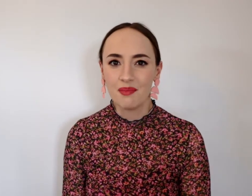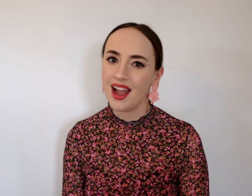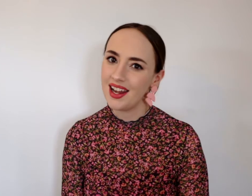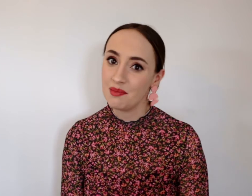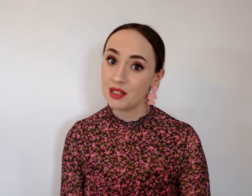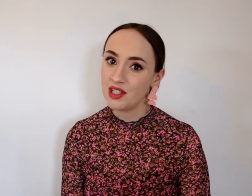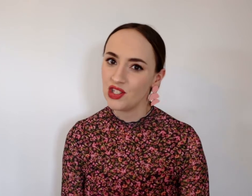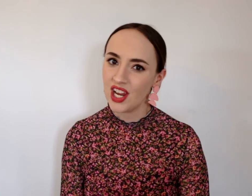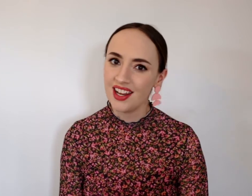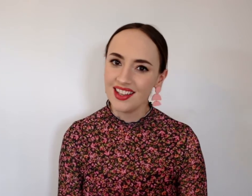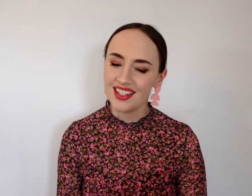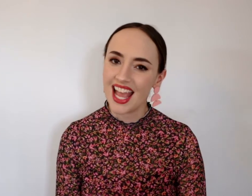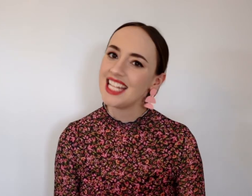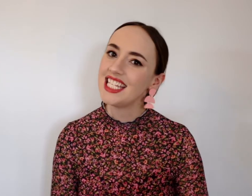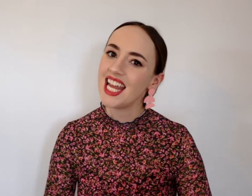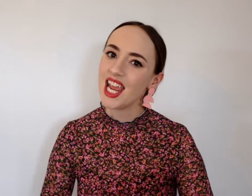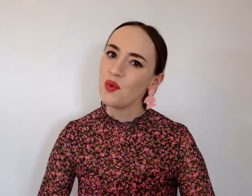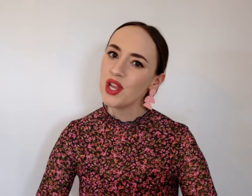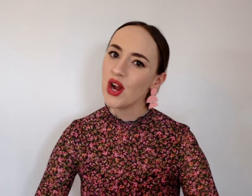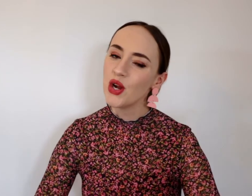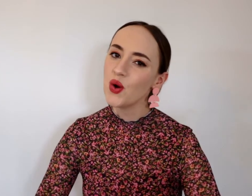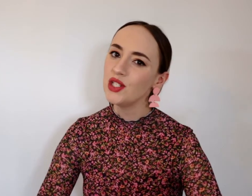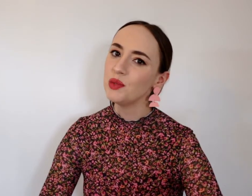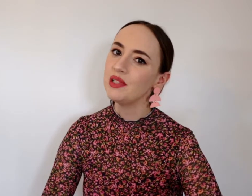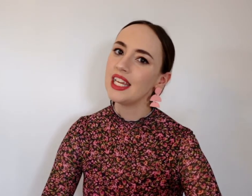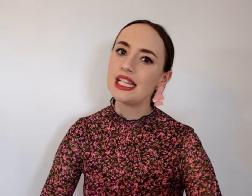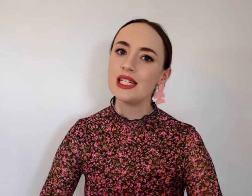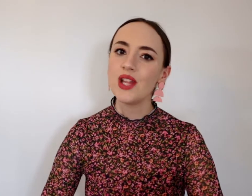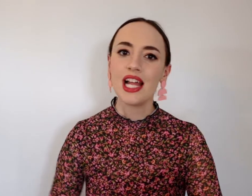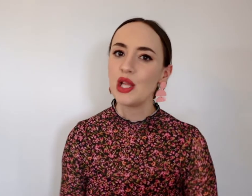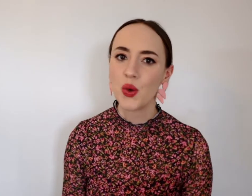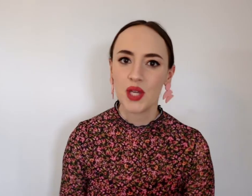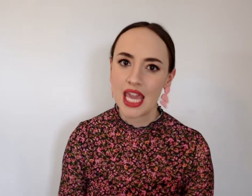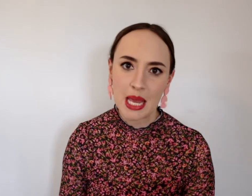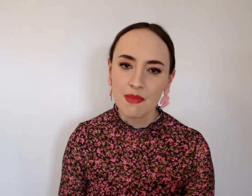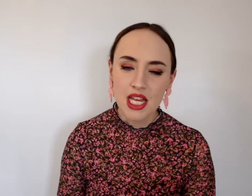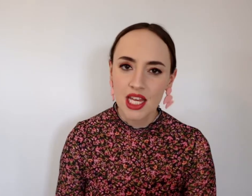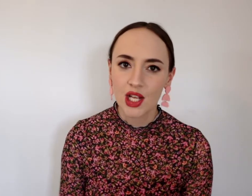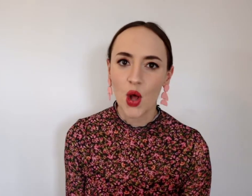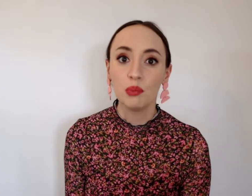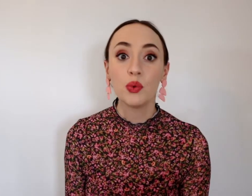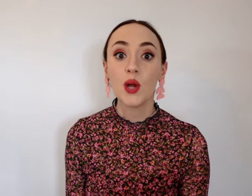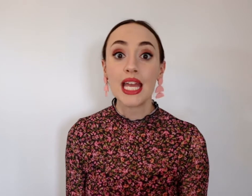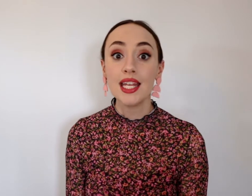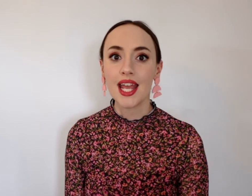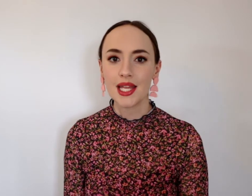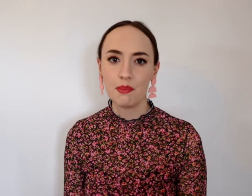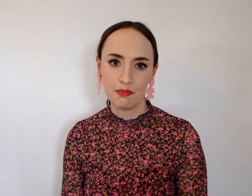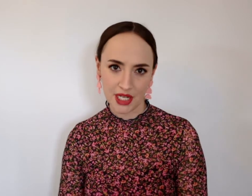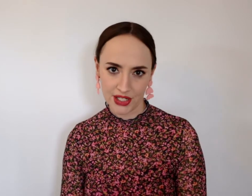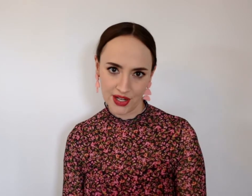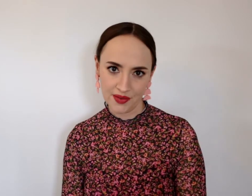My name is Ms. Shaina and today we are going to play a little hello game called "Bread and Butter".